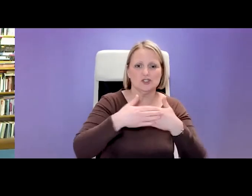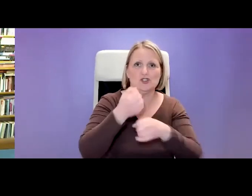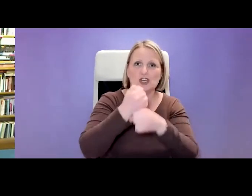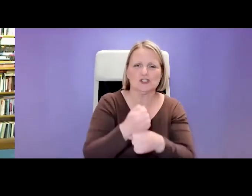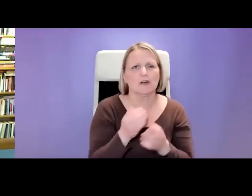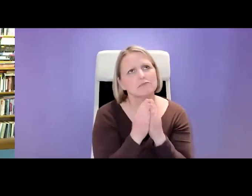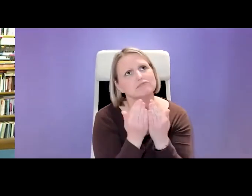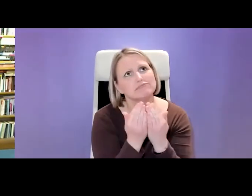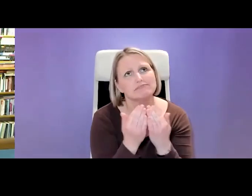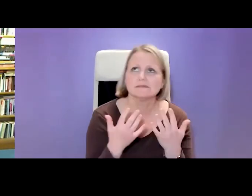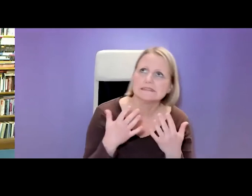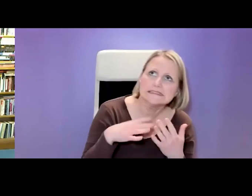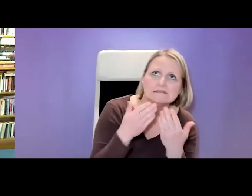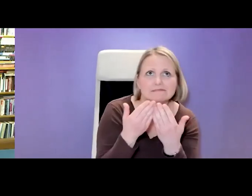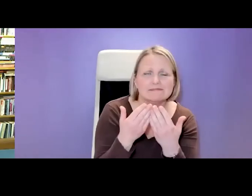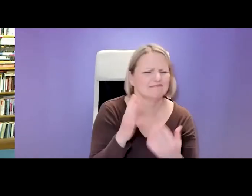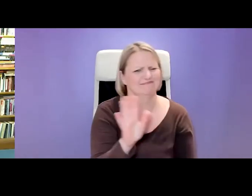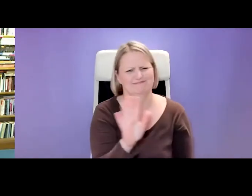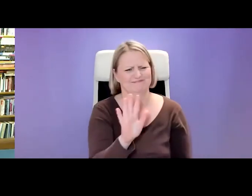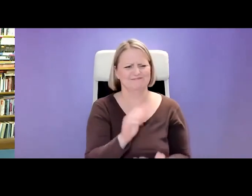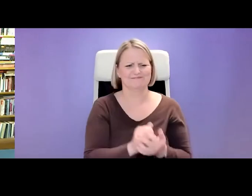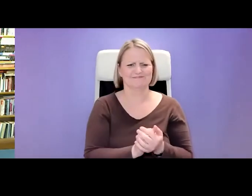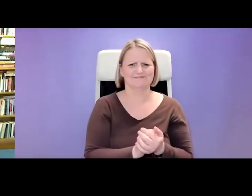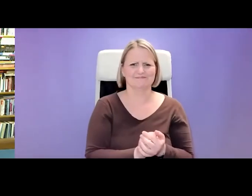This doesn't mean that what he preaches is easy to hear or to read.